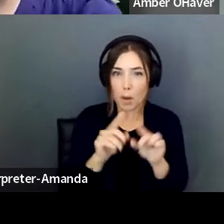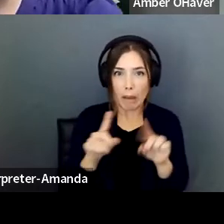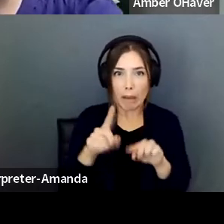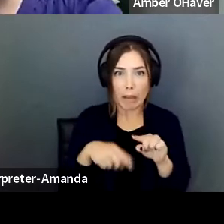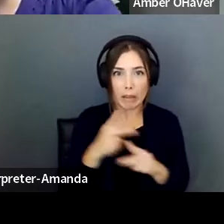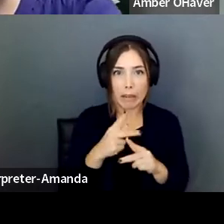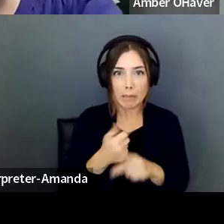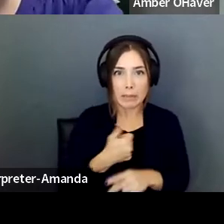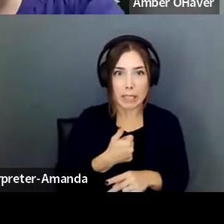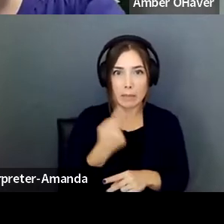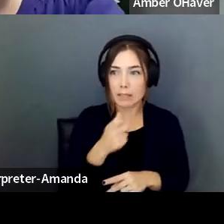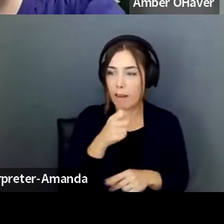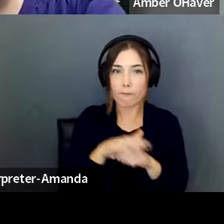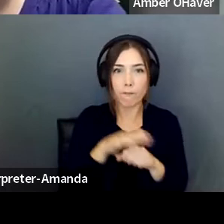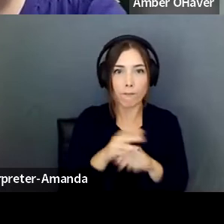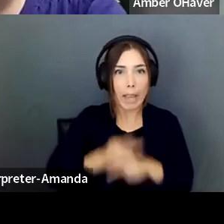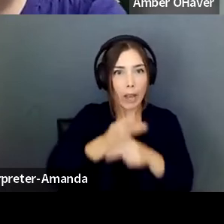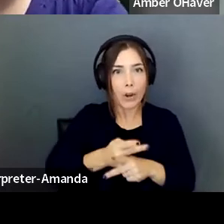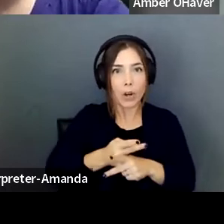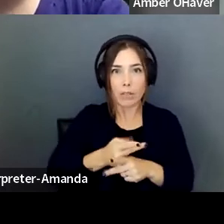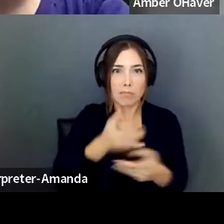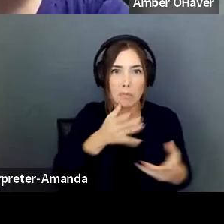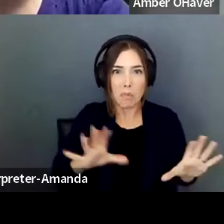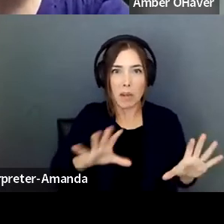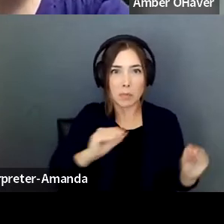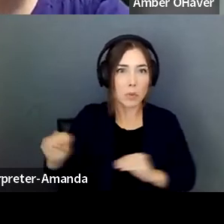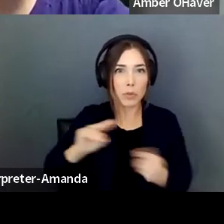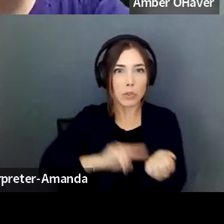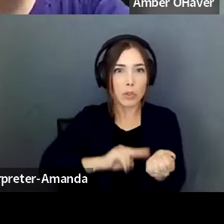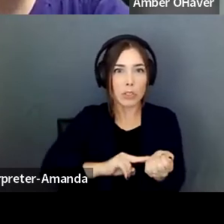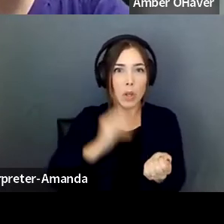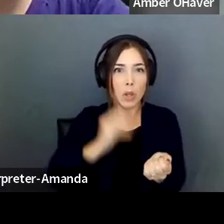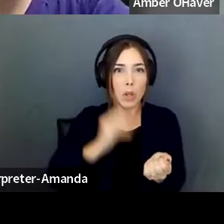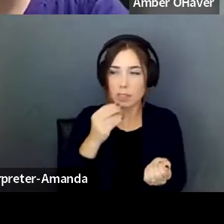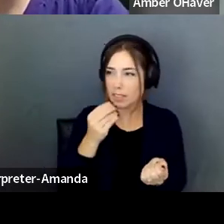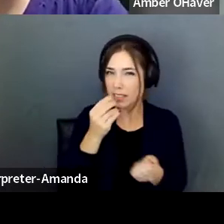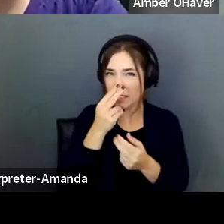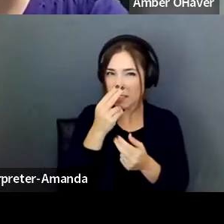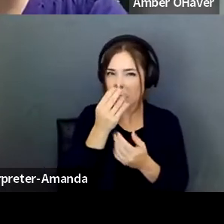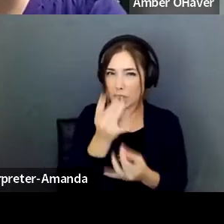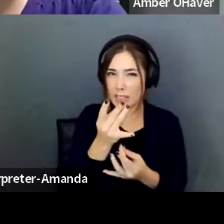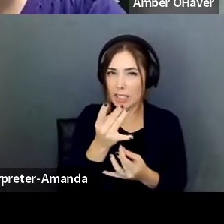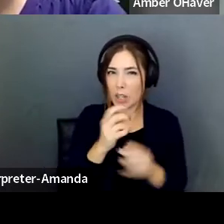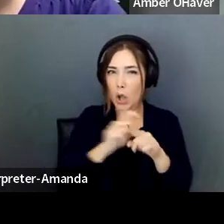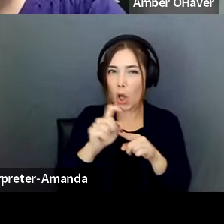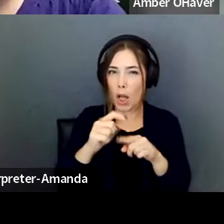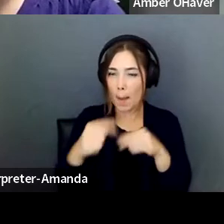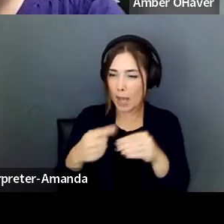So, you know that one call about turned into the program, assistive technology.